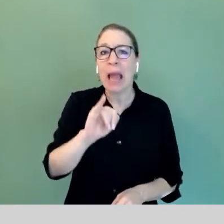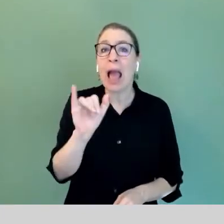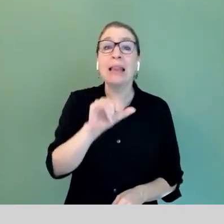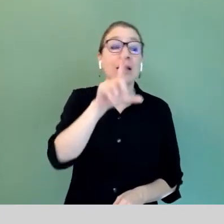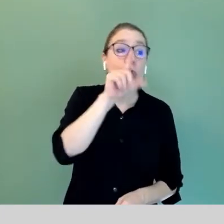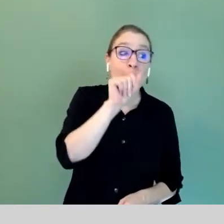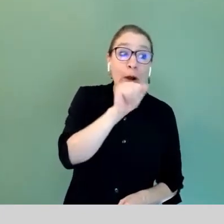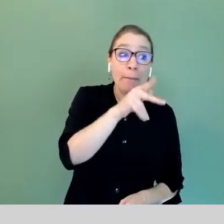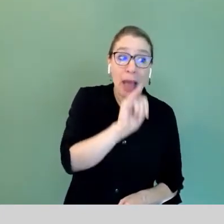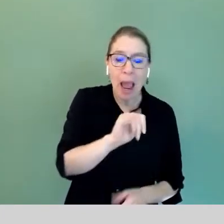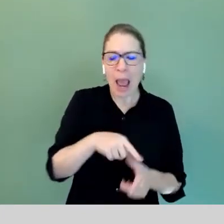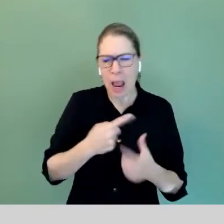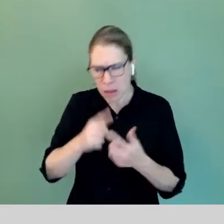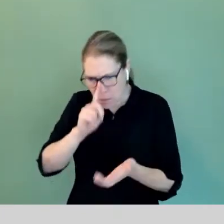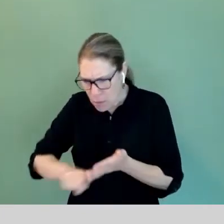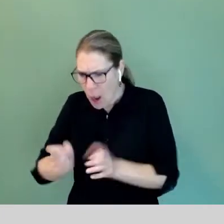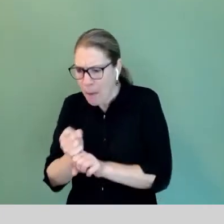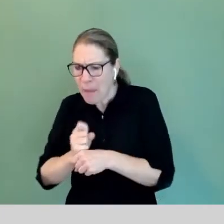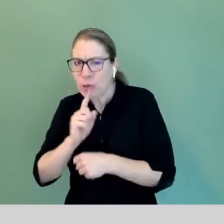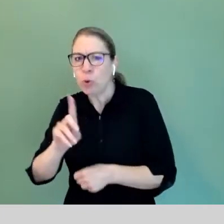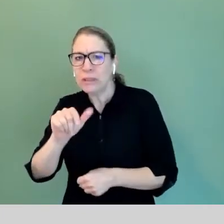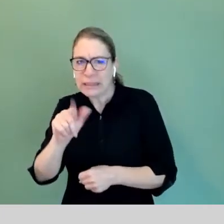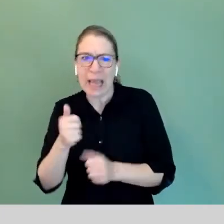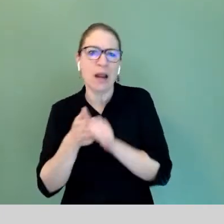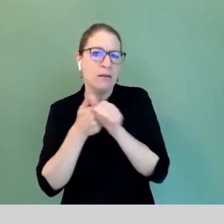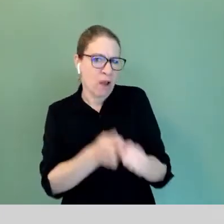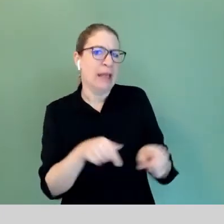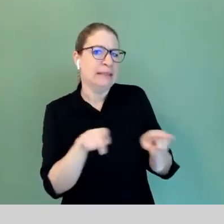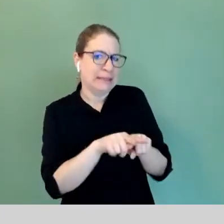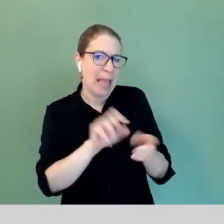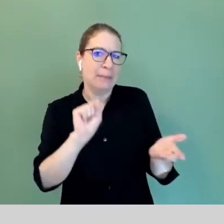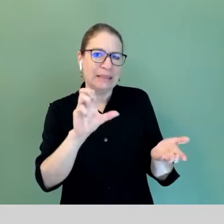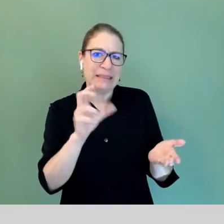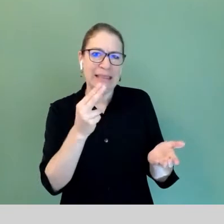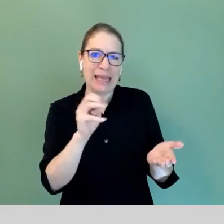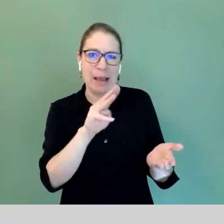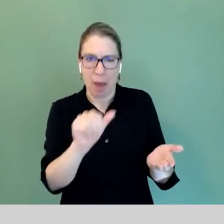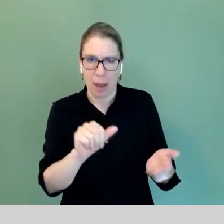and making sure the data is actually conforms to that schema that we've defined.